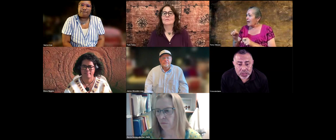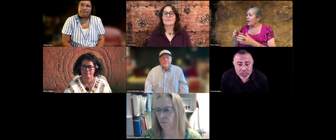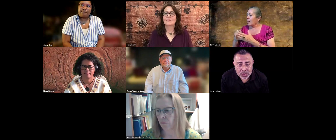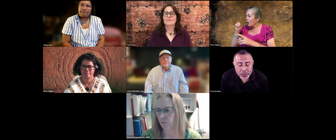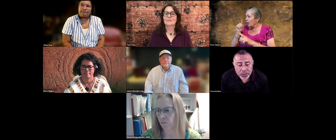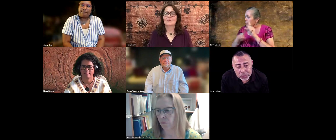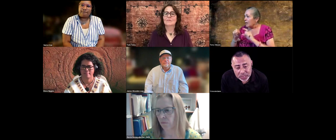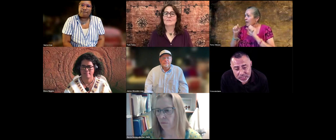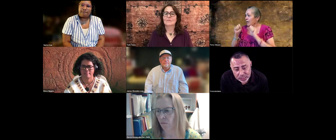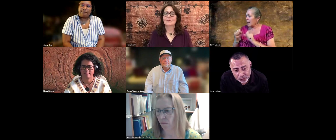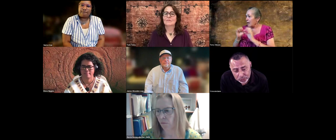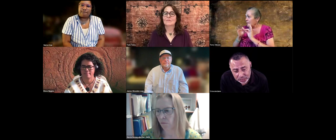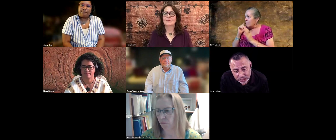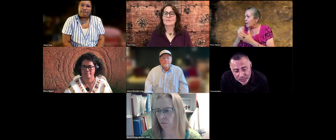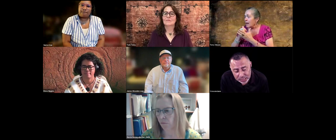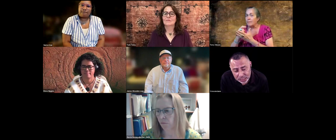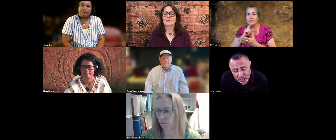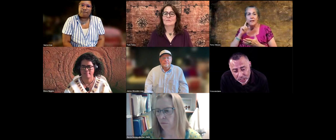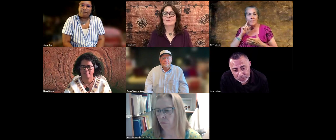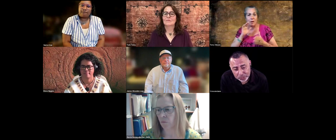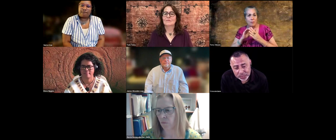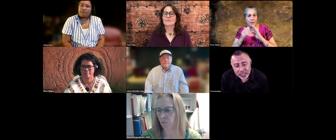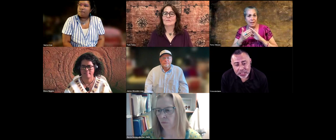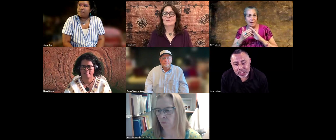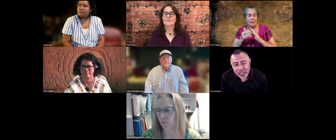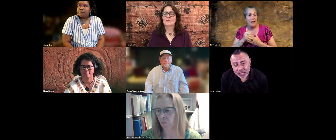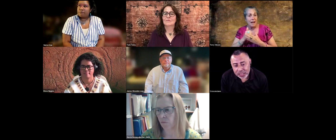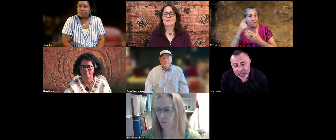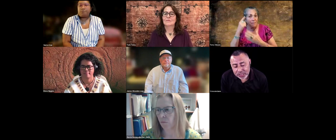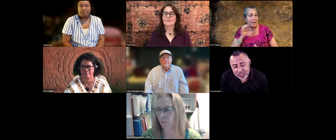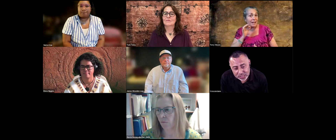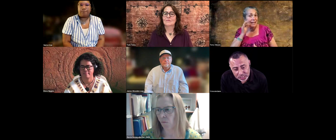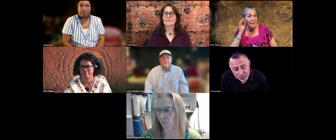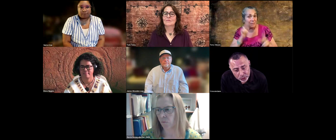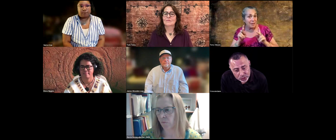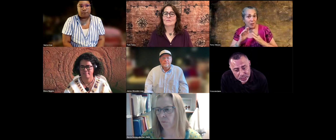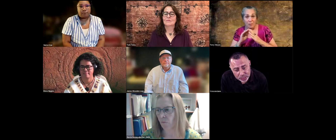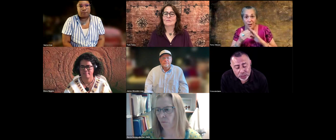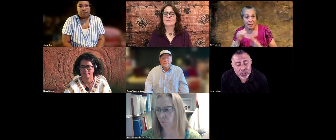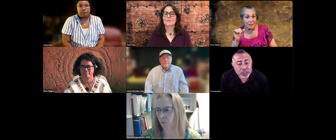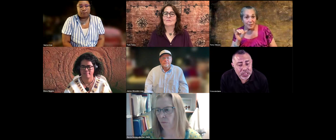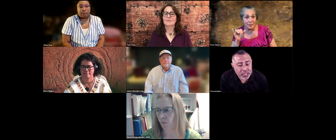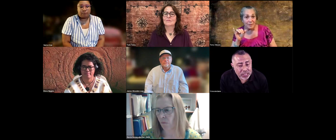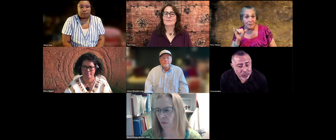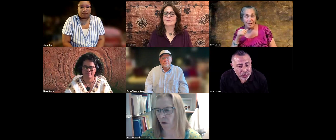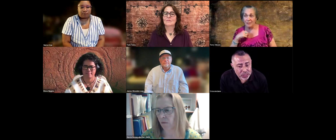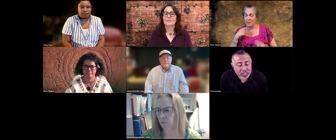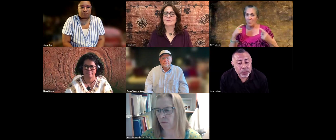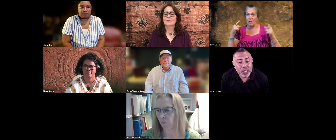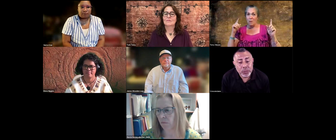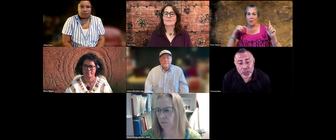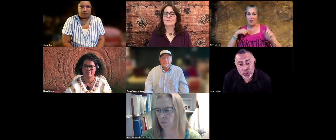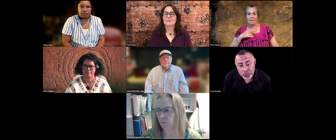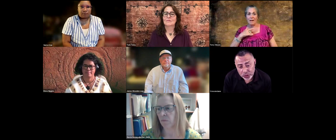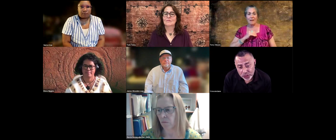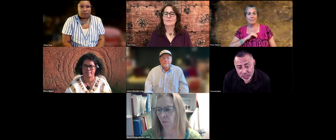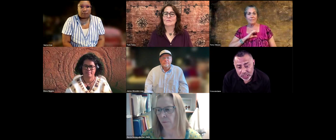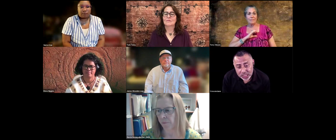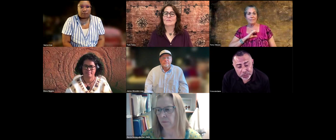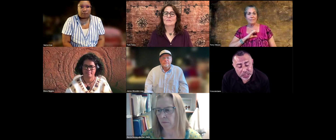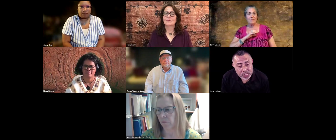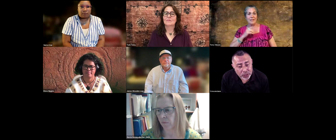Which is pretty amazing for me. It's a compliment. To see a person learn sign language and then become an interpreter.